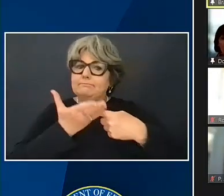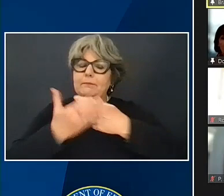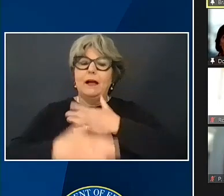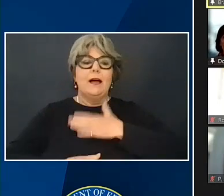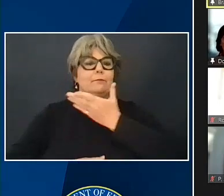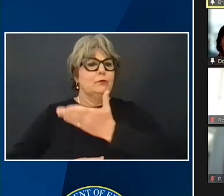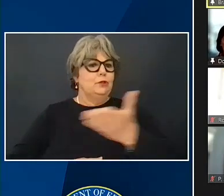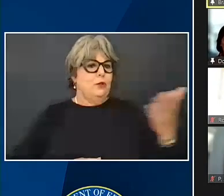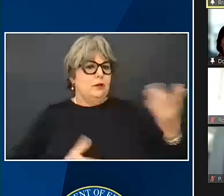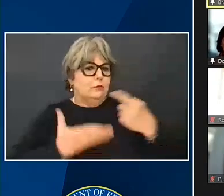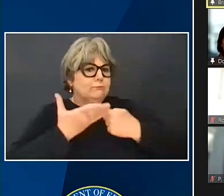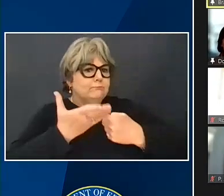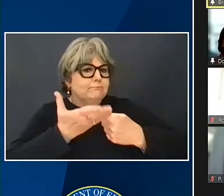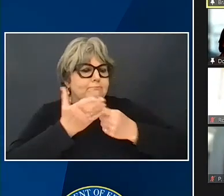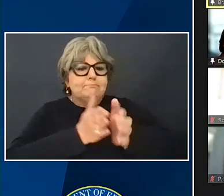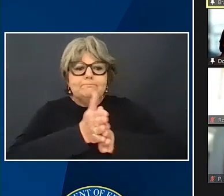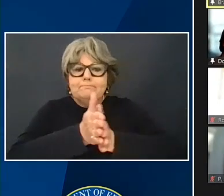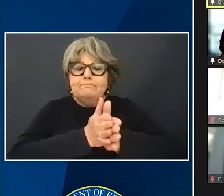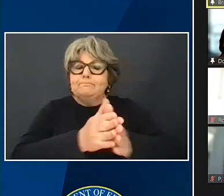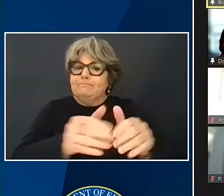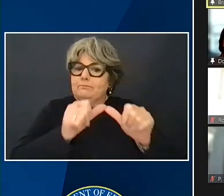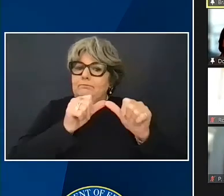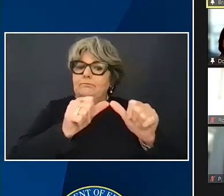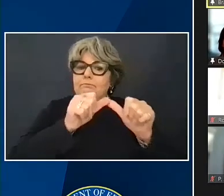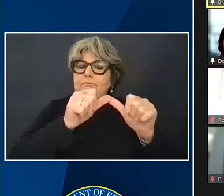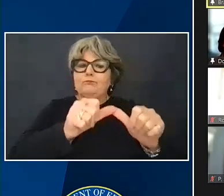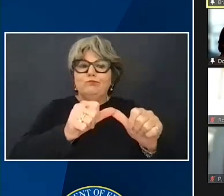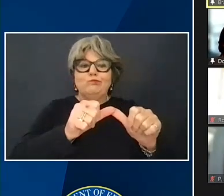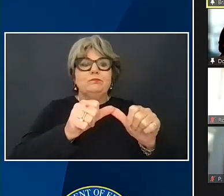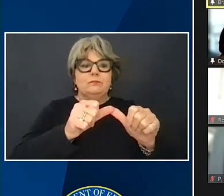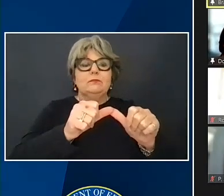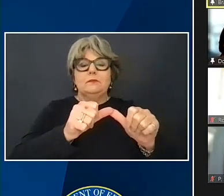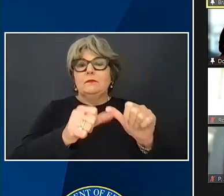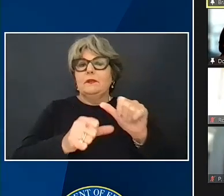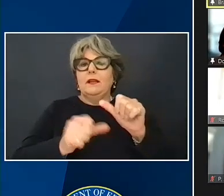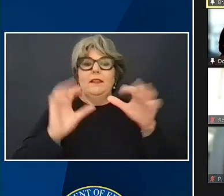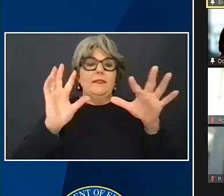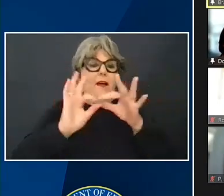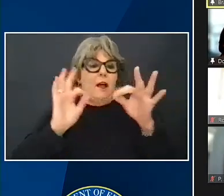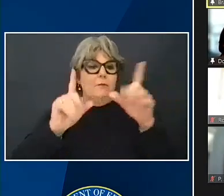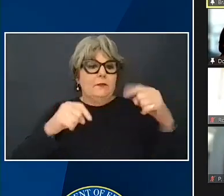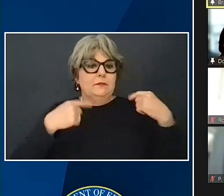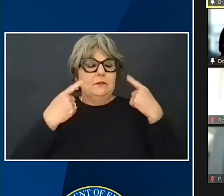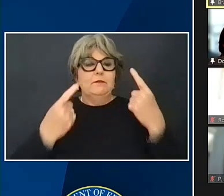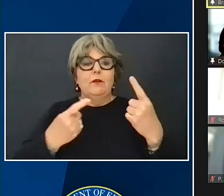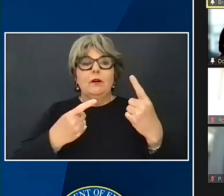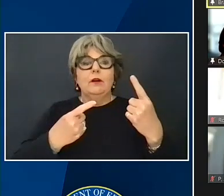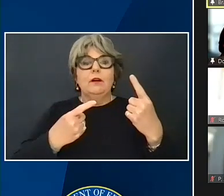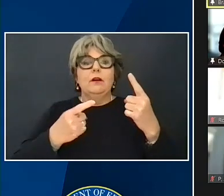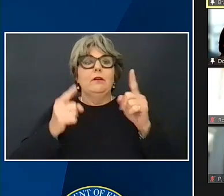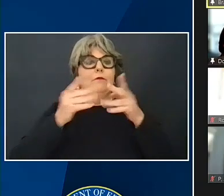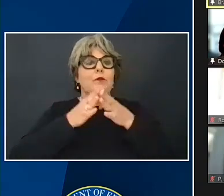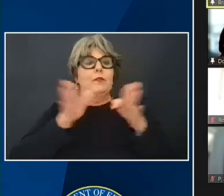their diligence and the comments that they made. For the public, as it's been this